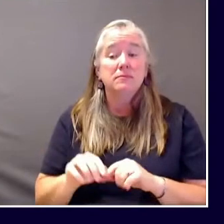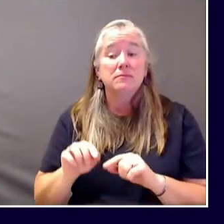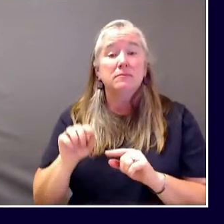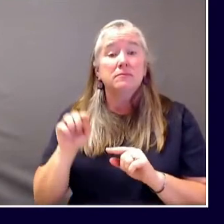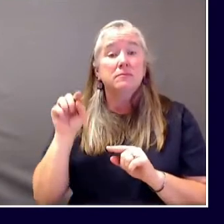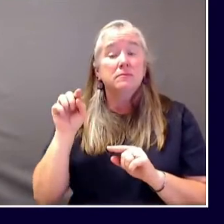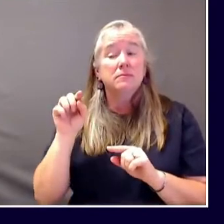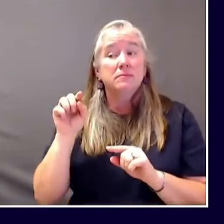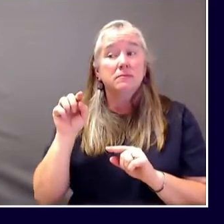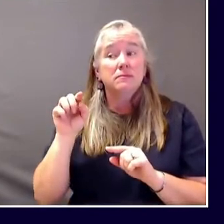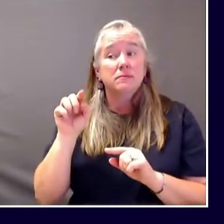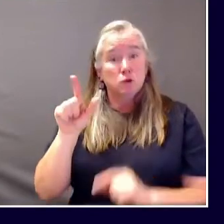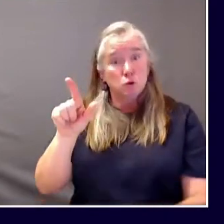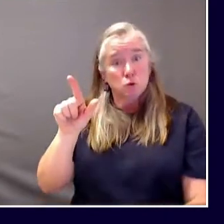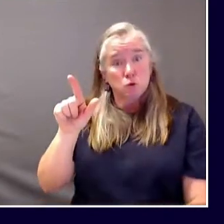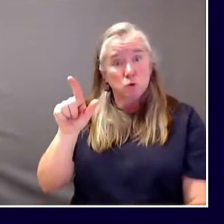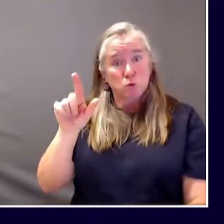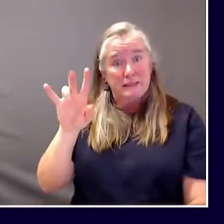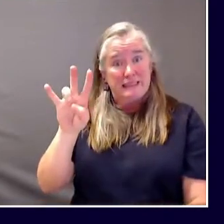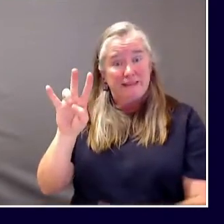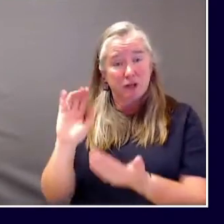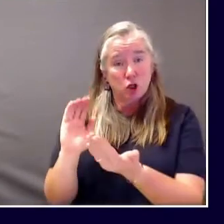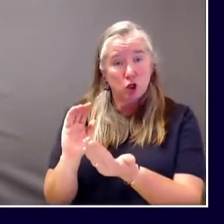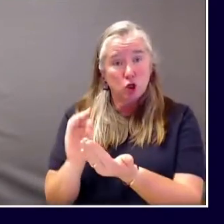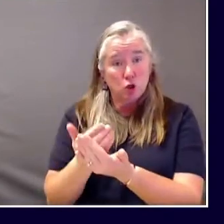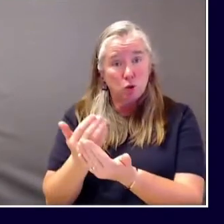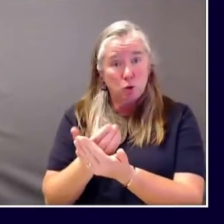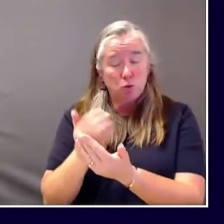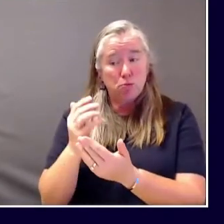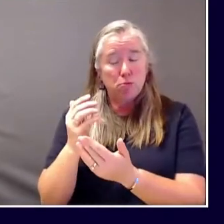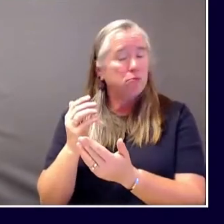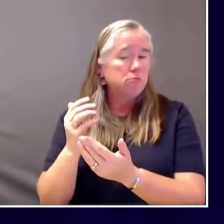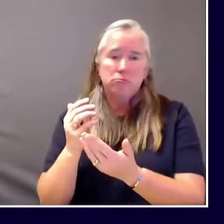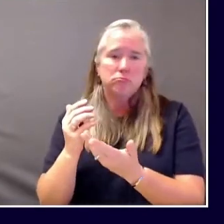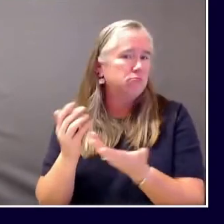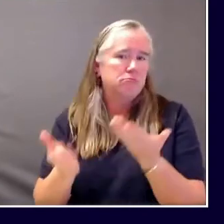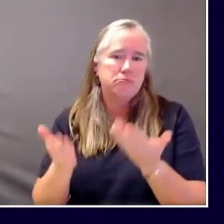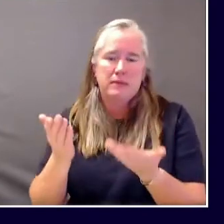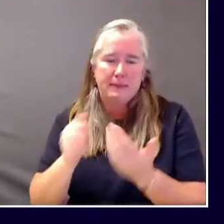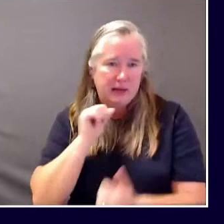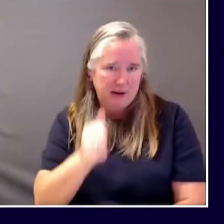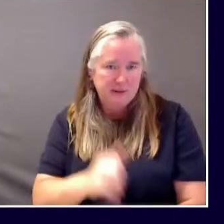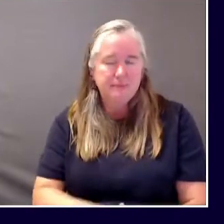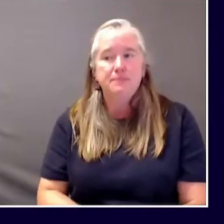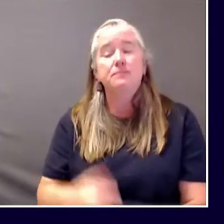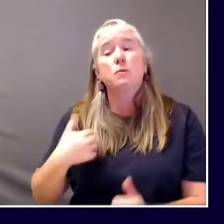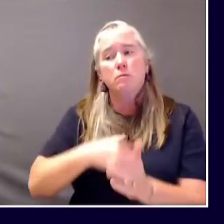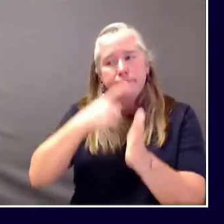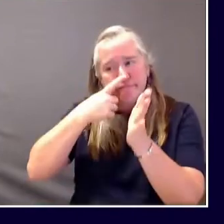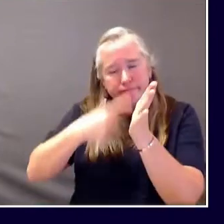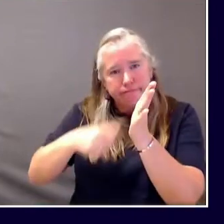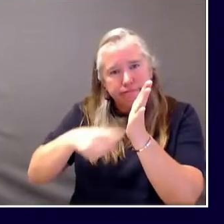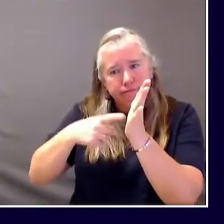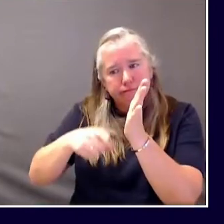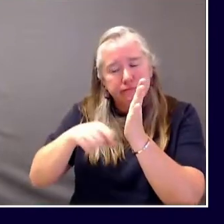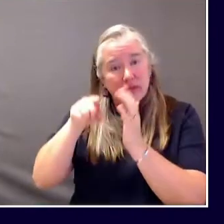necessarily twenty seven new individuals indeed as our